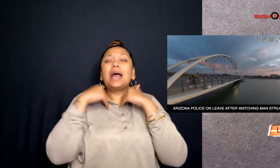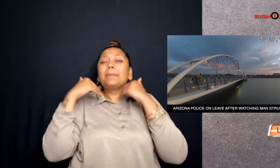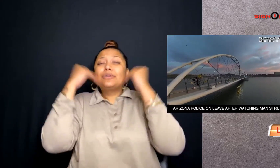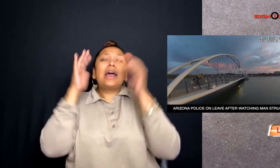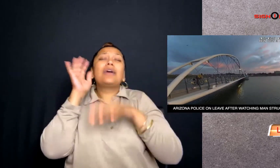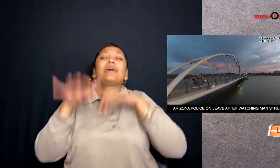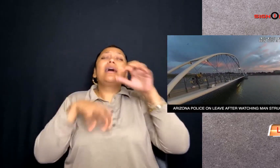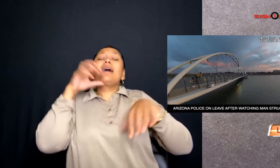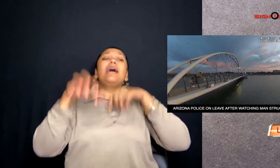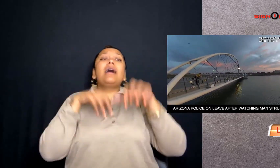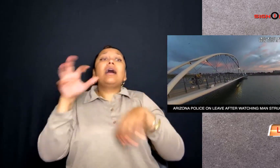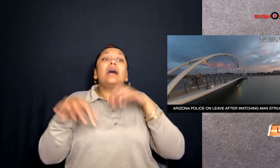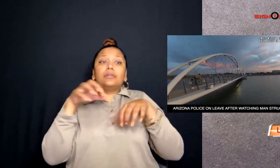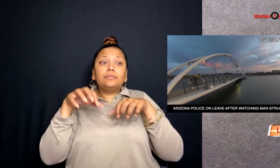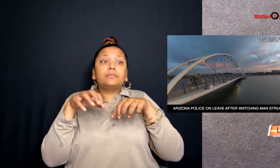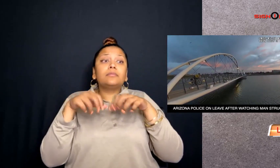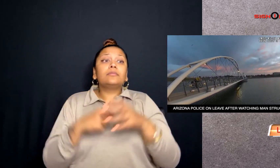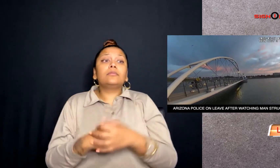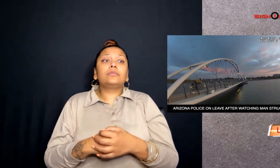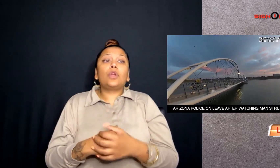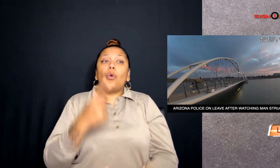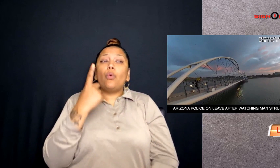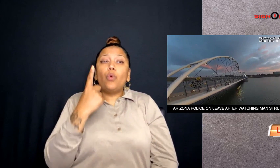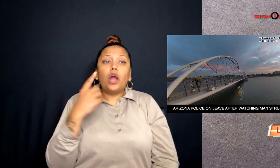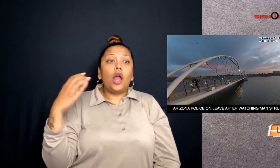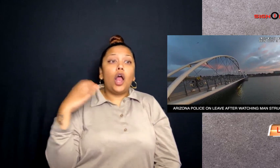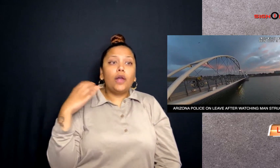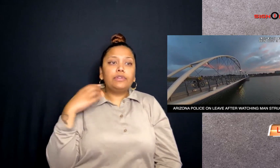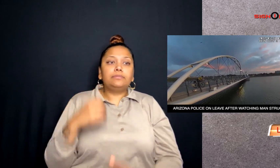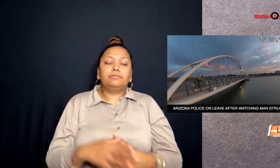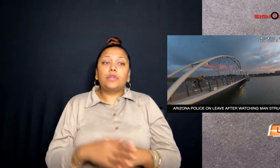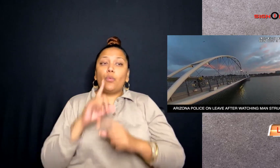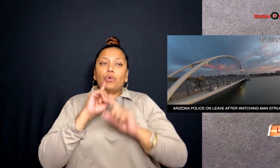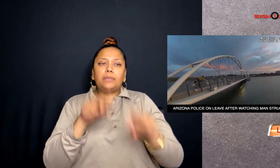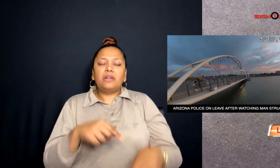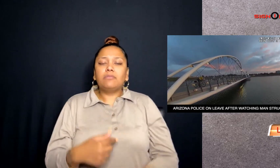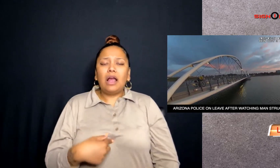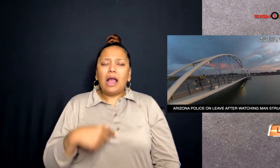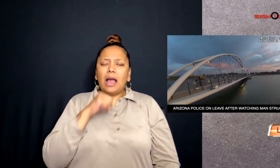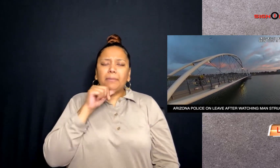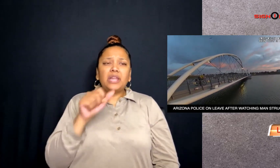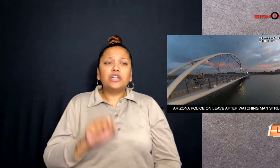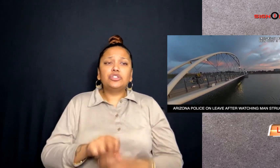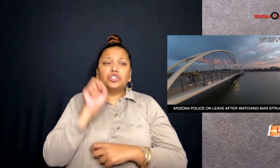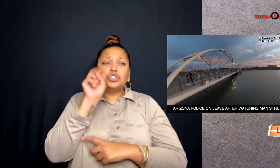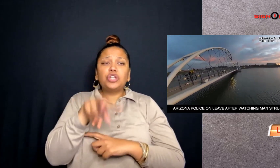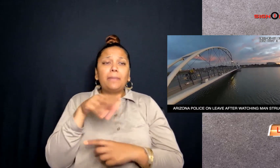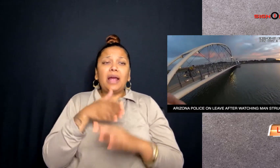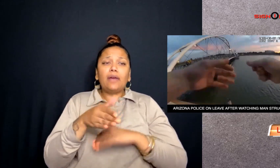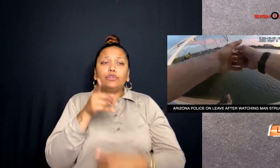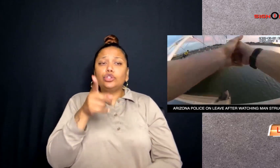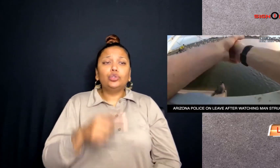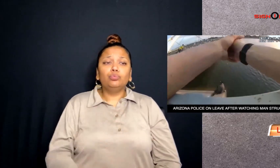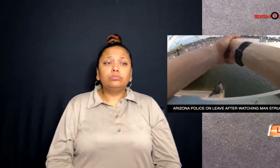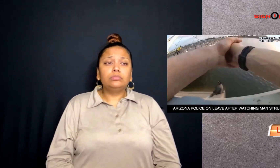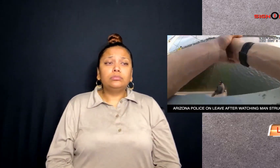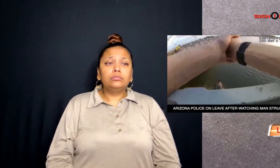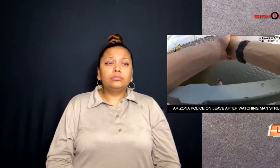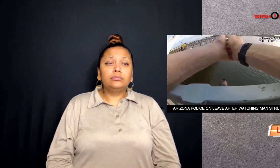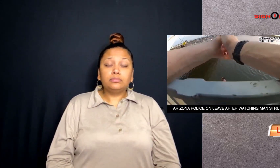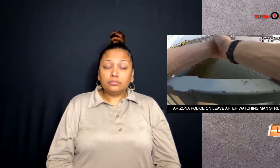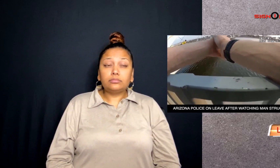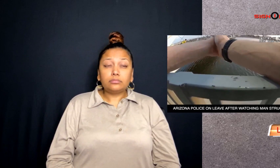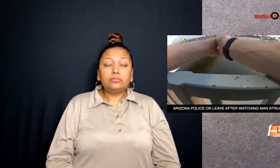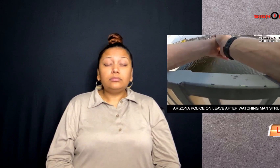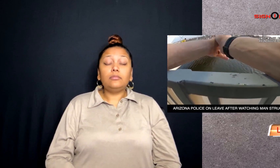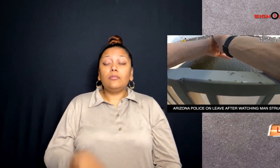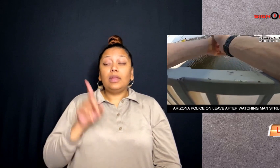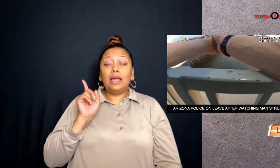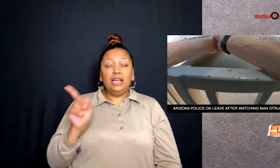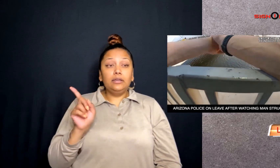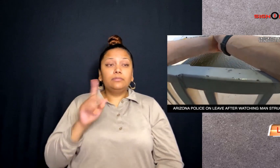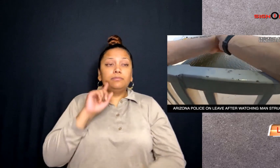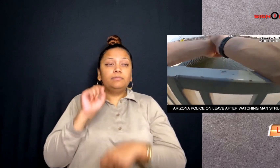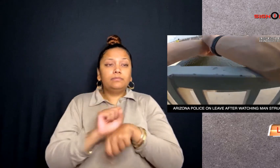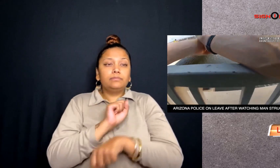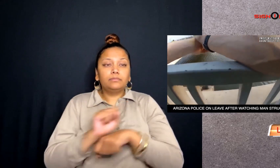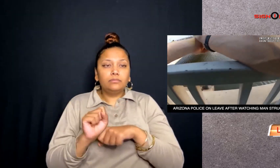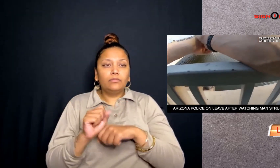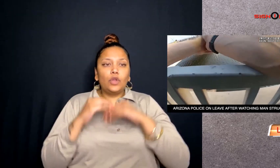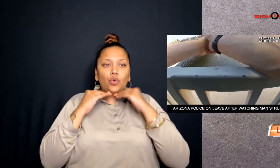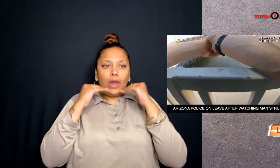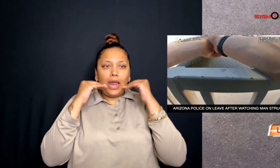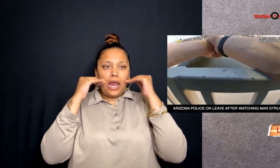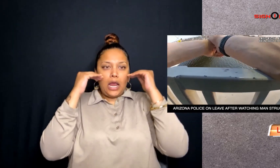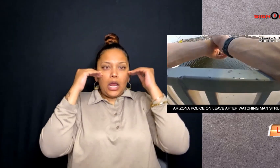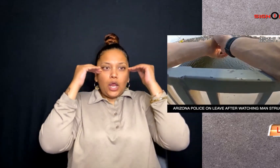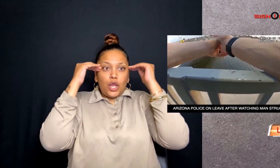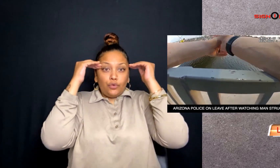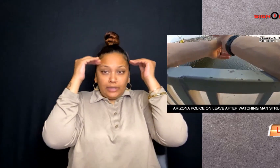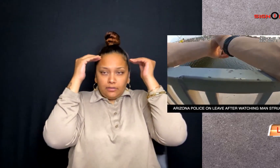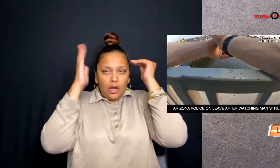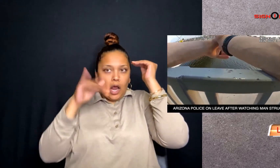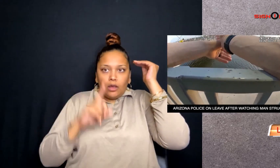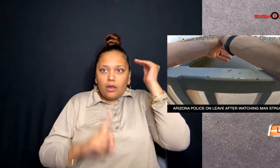drown one officer responds I'm not jumping in after you Bickings soon went under the